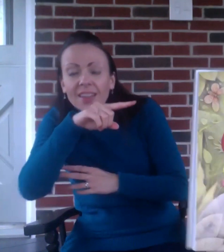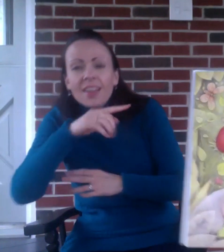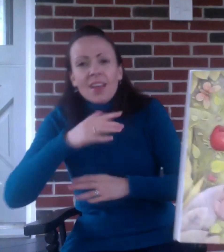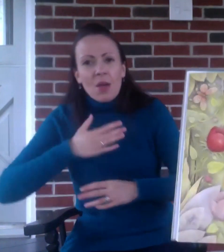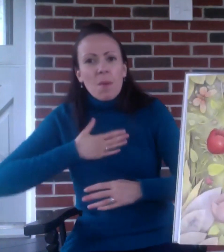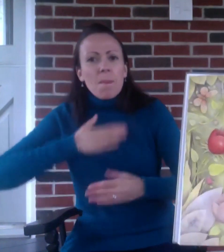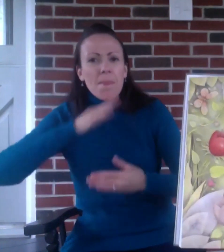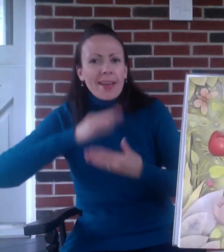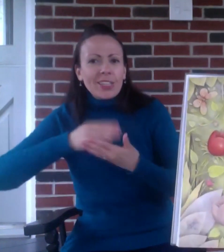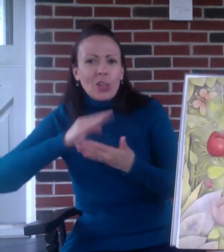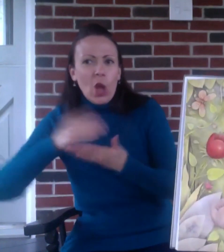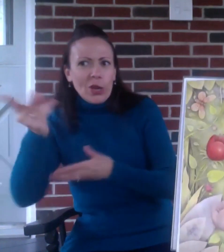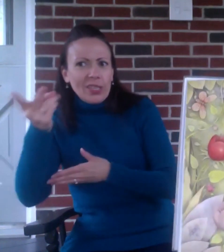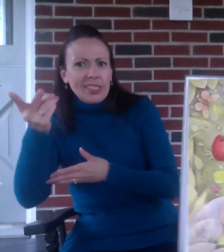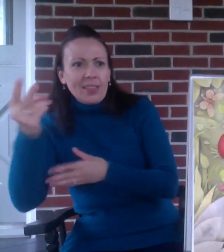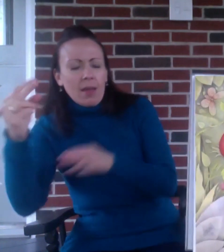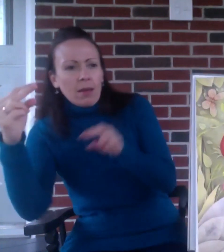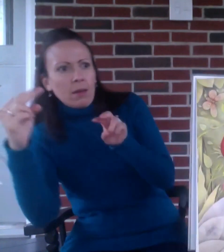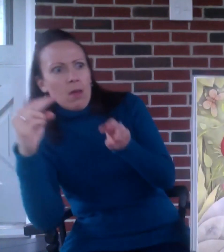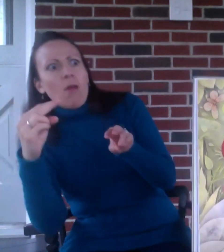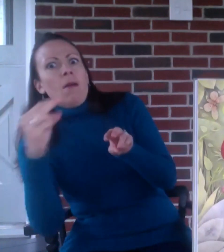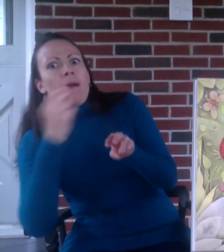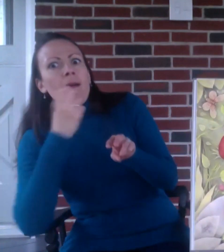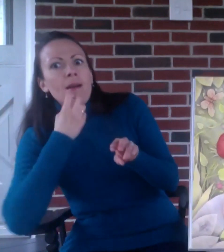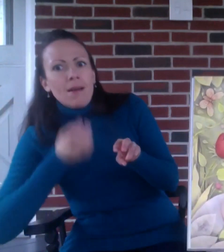You can see the real birds. But all those things are now among